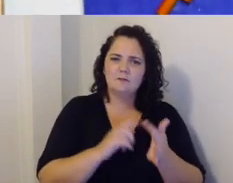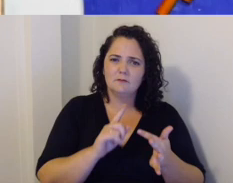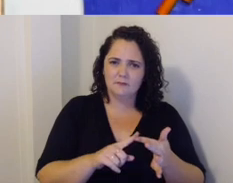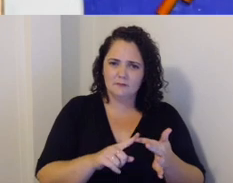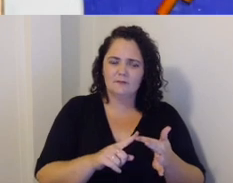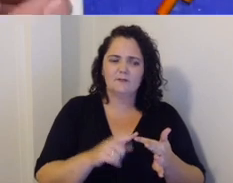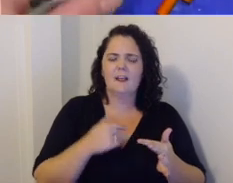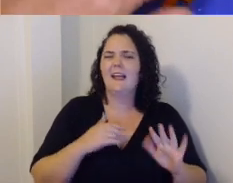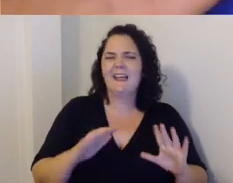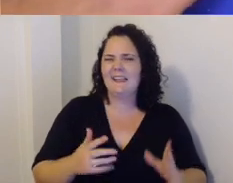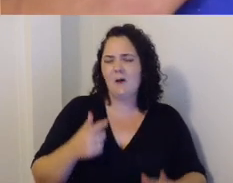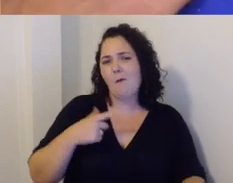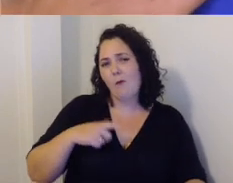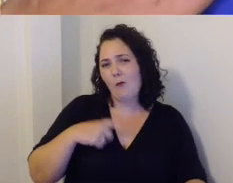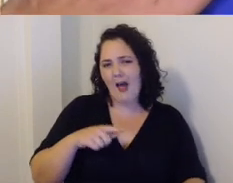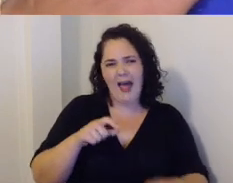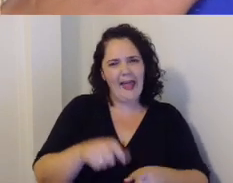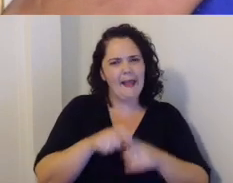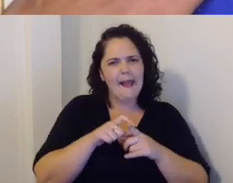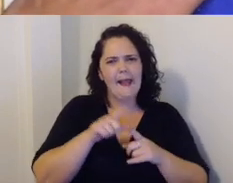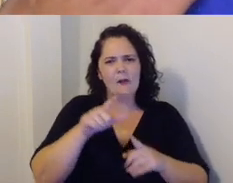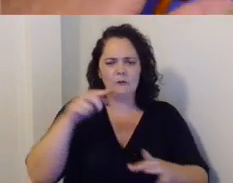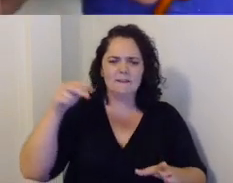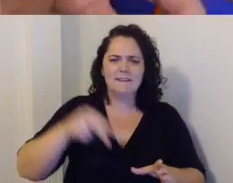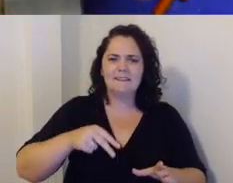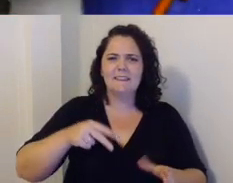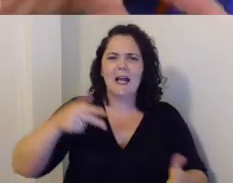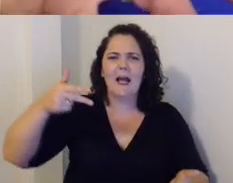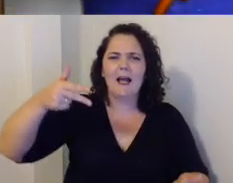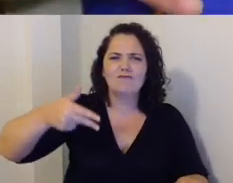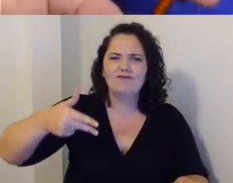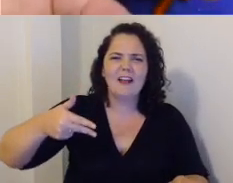of the graphite so I'll be working quite a bit in charcoal just so it's easy for you to see what I'm